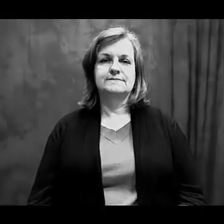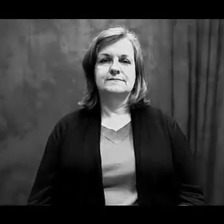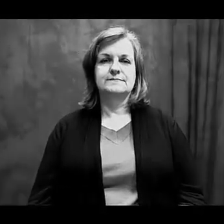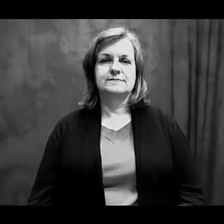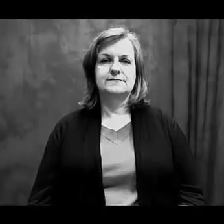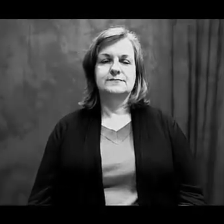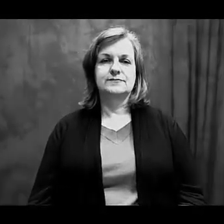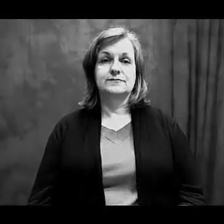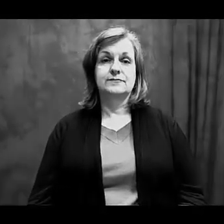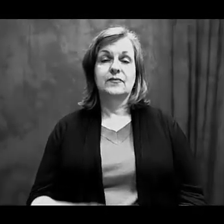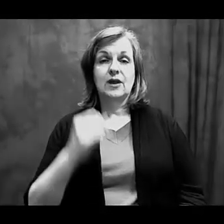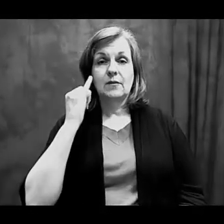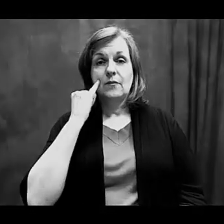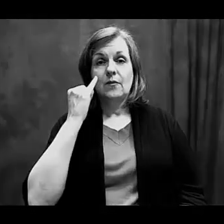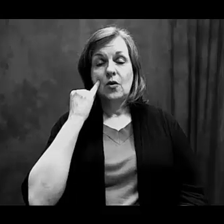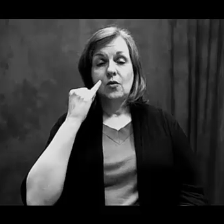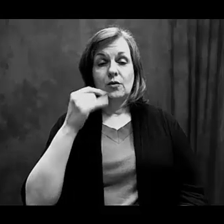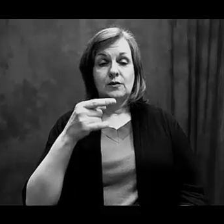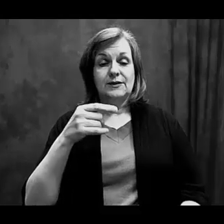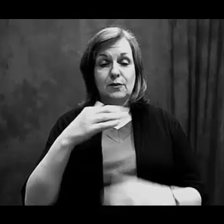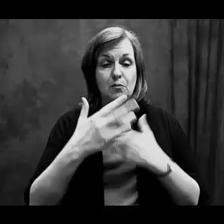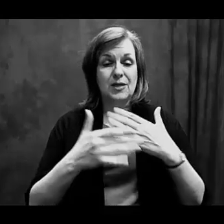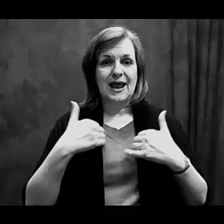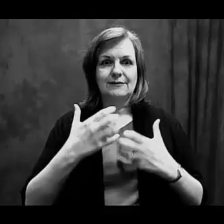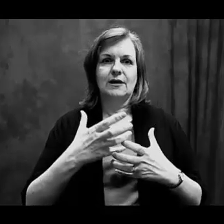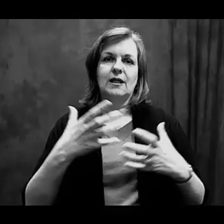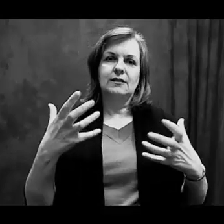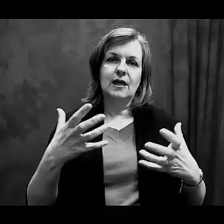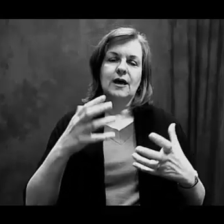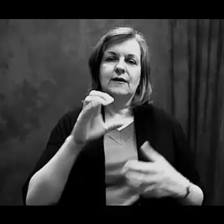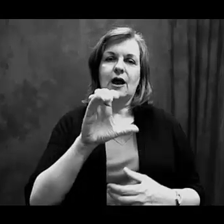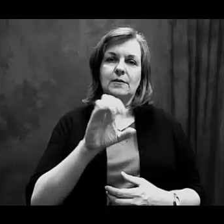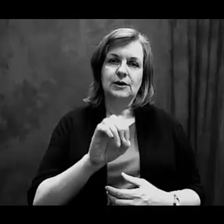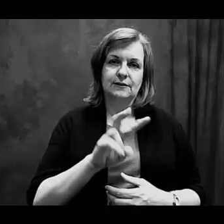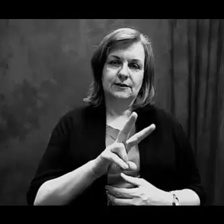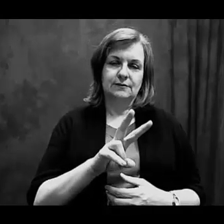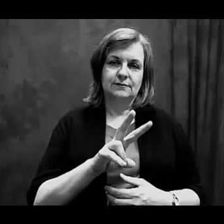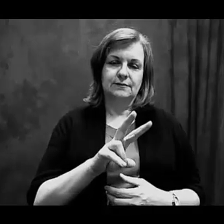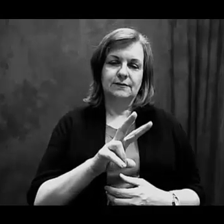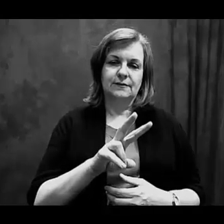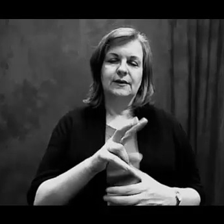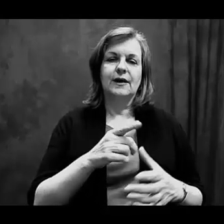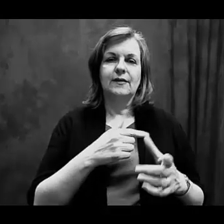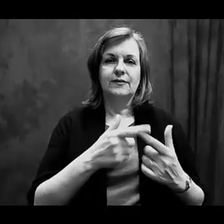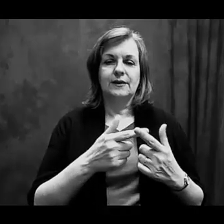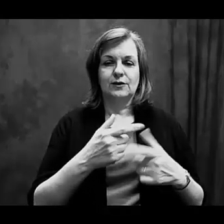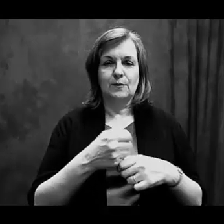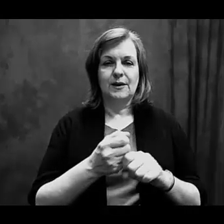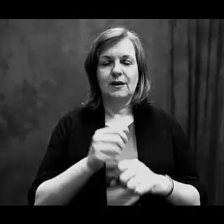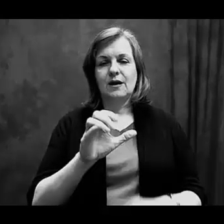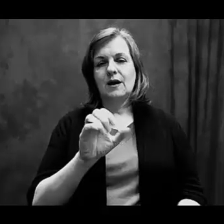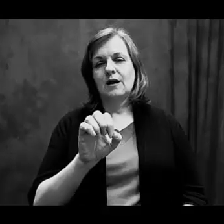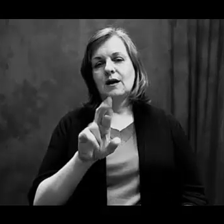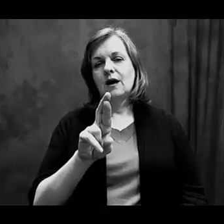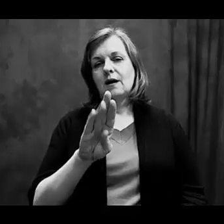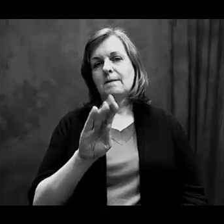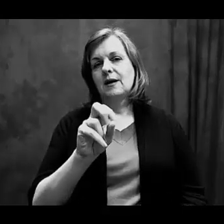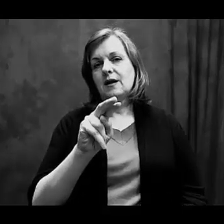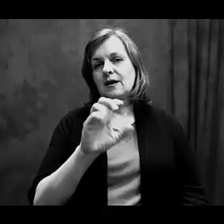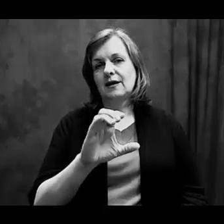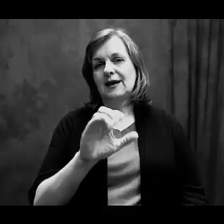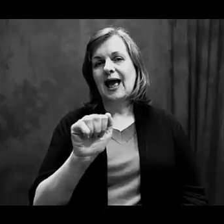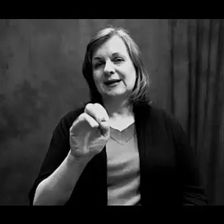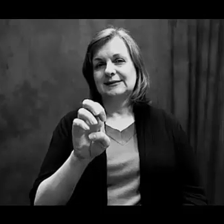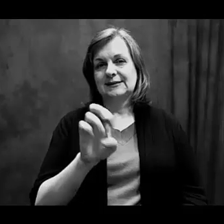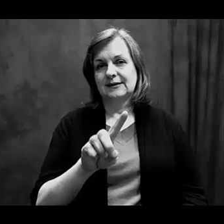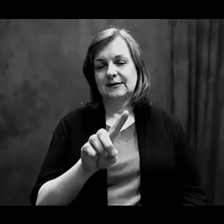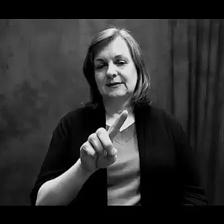whether or not you breathe because this is what changes your blood pH